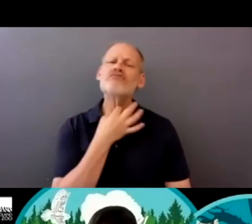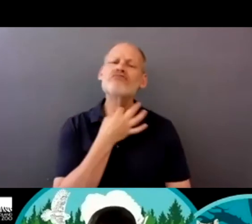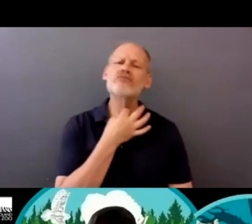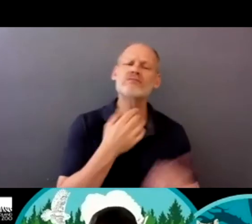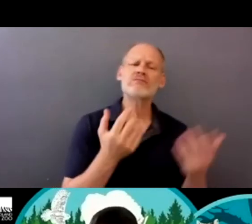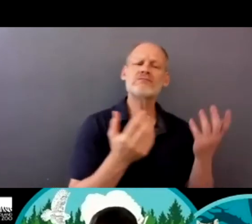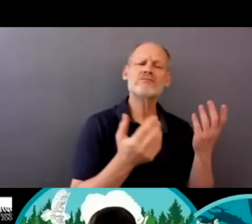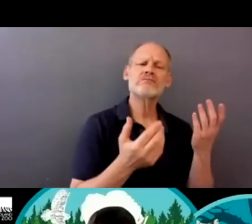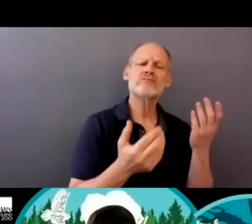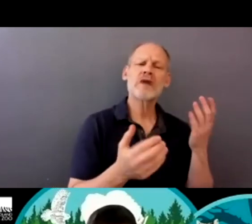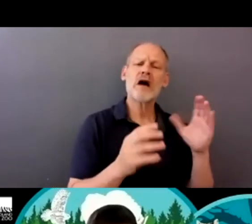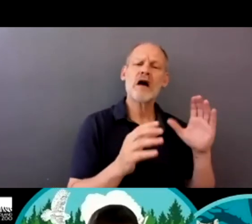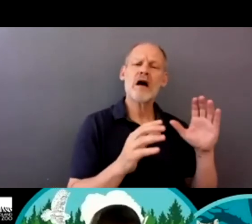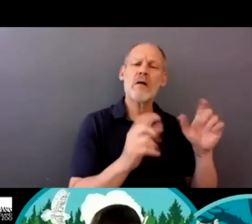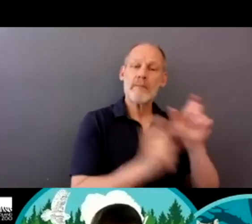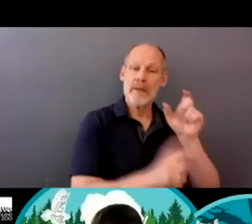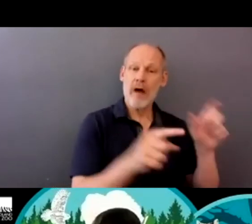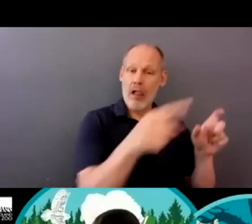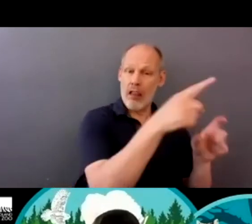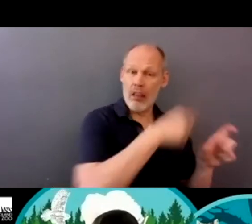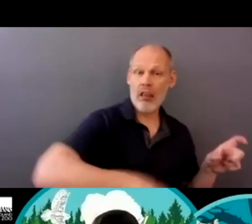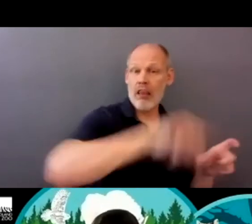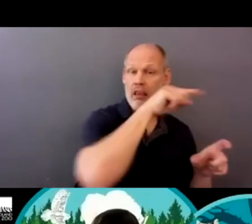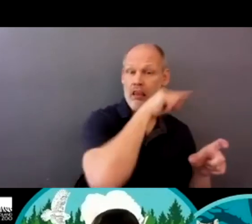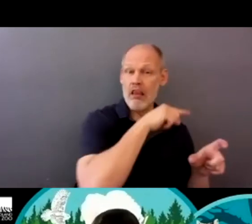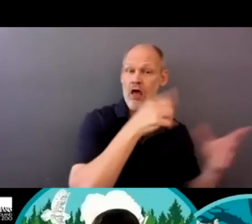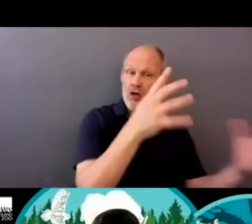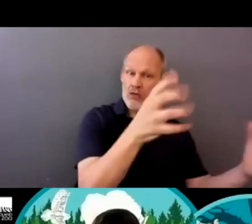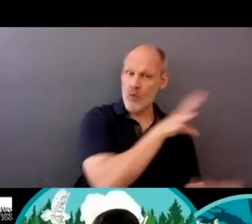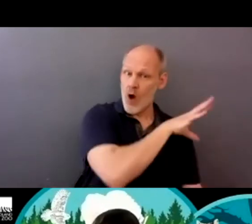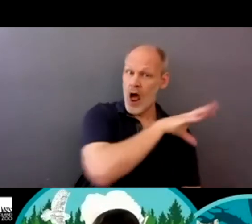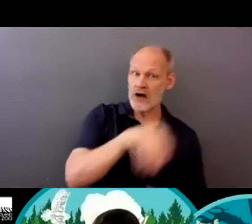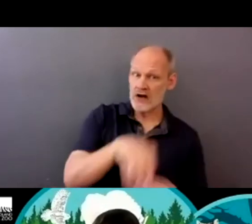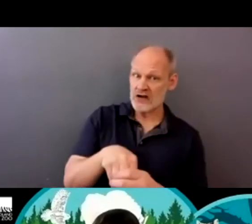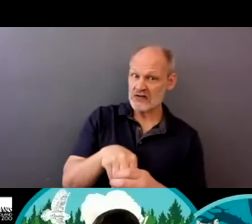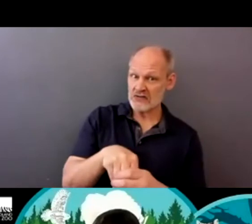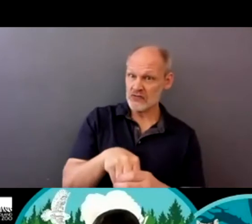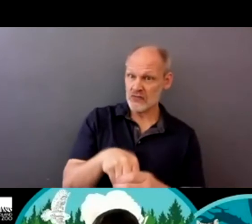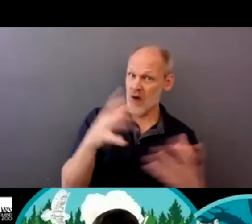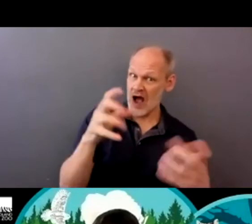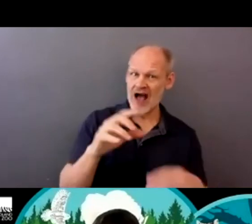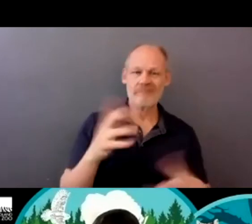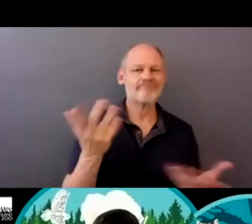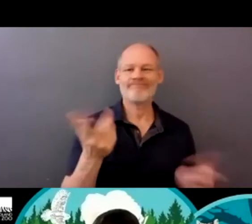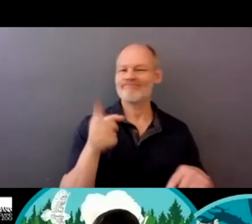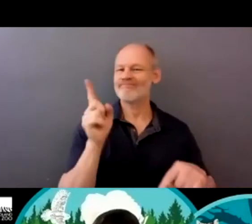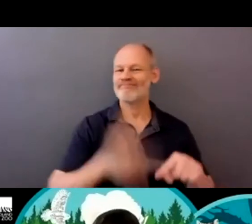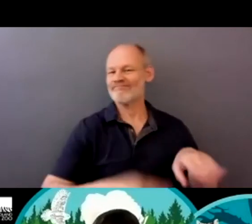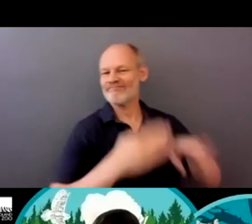be blind or have low vision? And also, all people should be listening to highly descriptive art